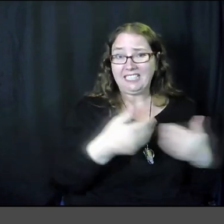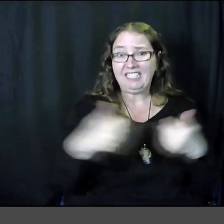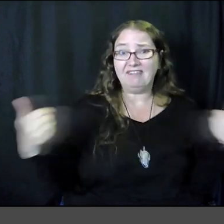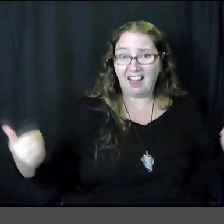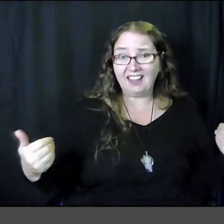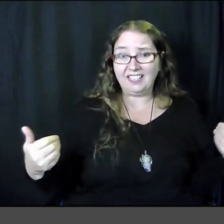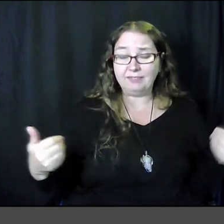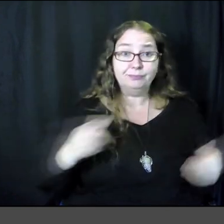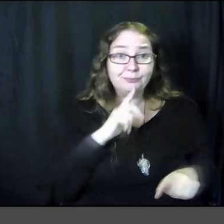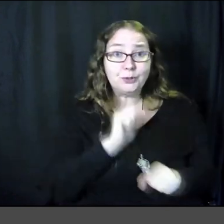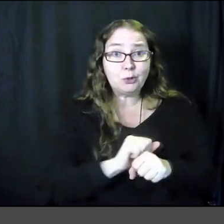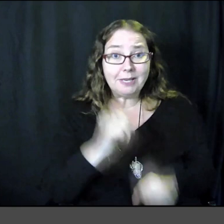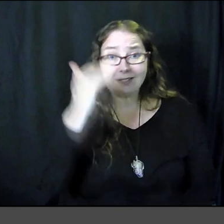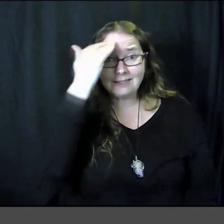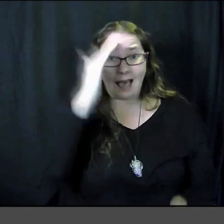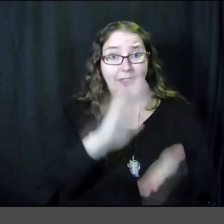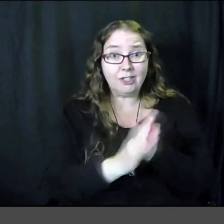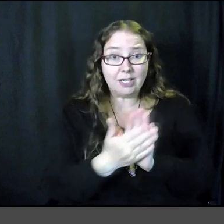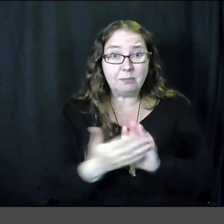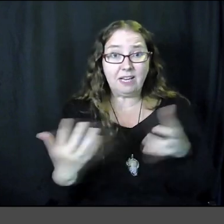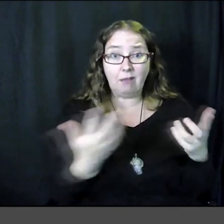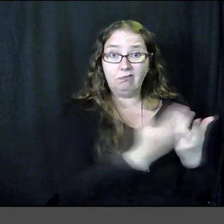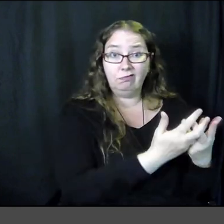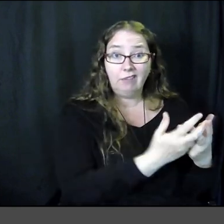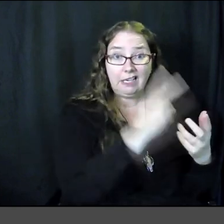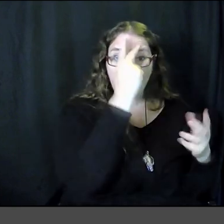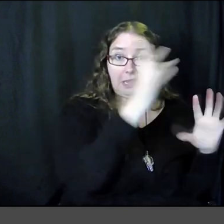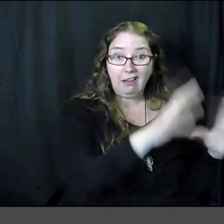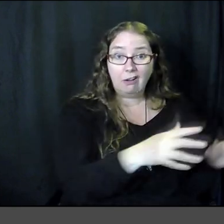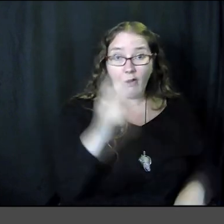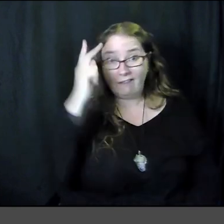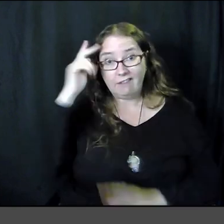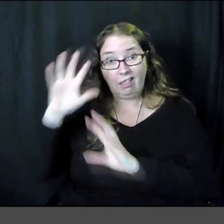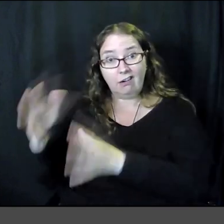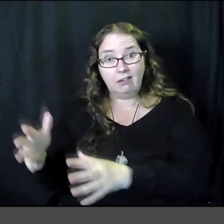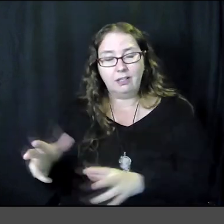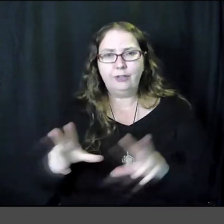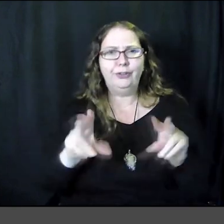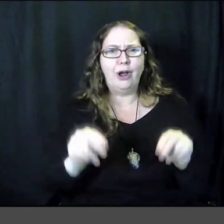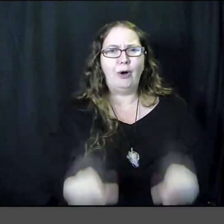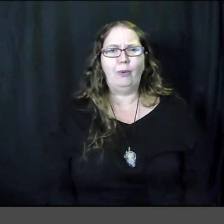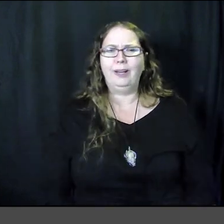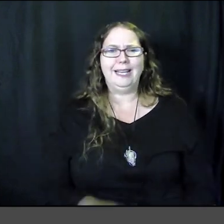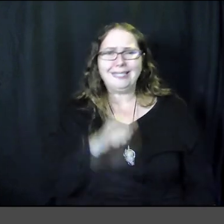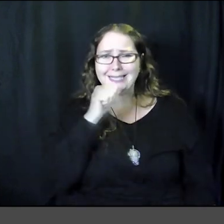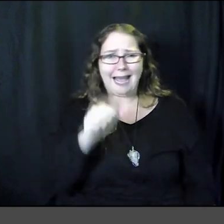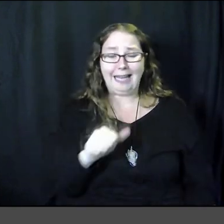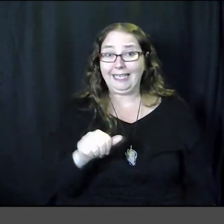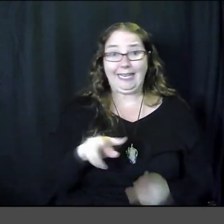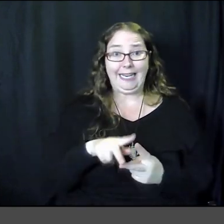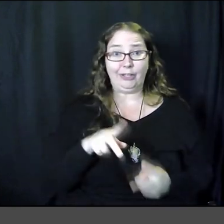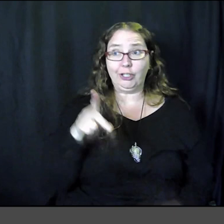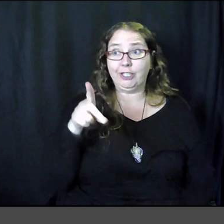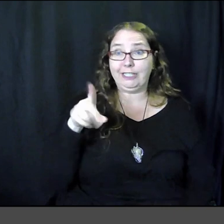IT'S NOT, EITHER HE DID IT OR HE DIDN'T DO IT. EITHER HE SAID IT OR HE DIDN'T SAY IT.